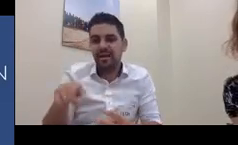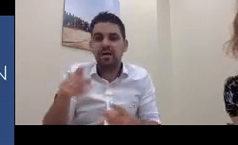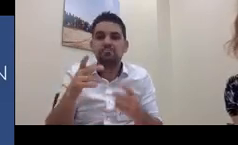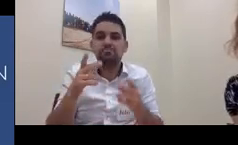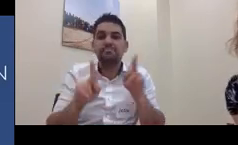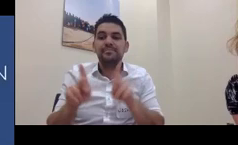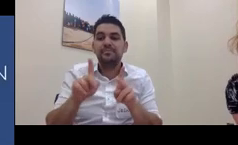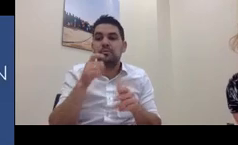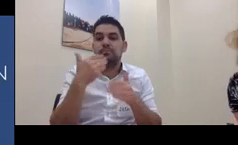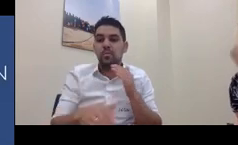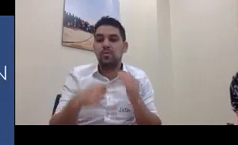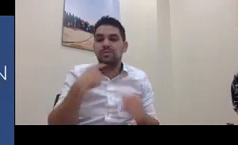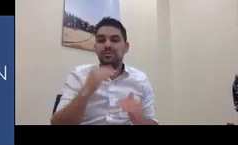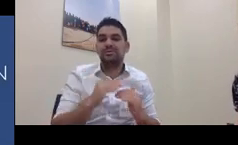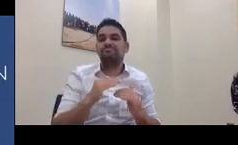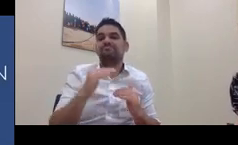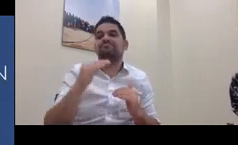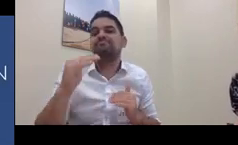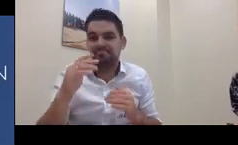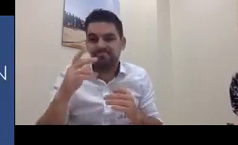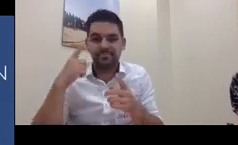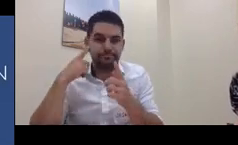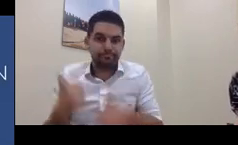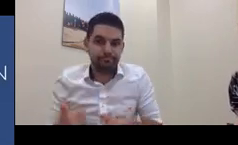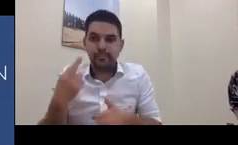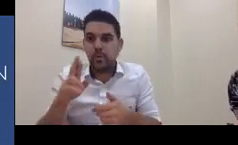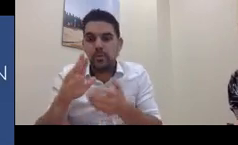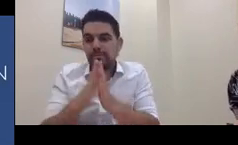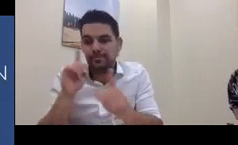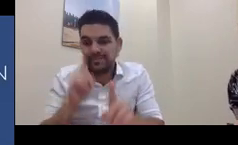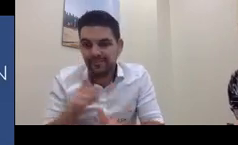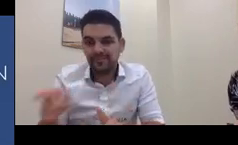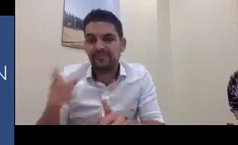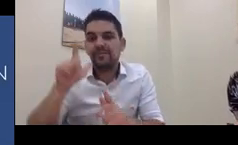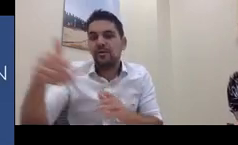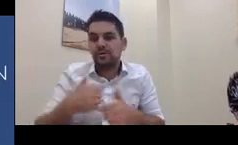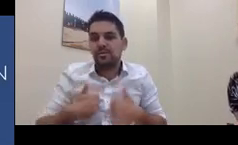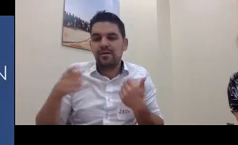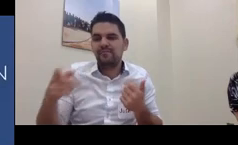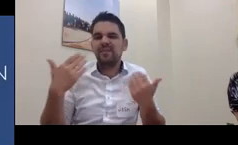we do see that people who are born hearing and then become deaf later on.